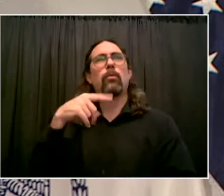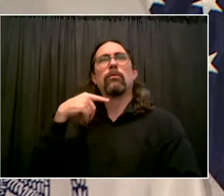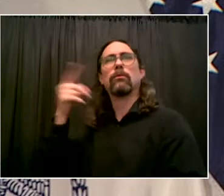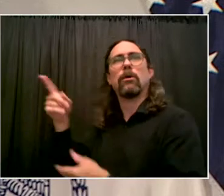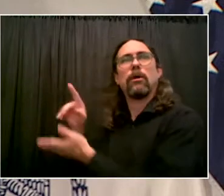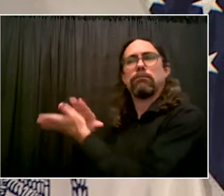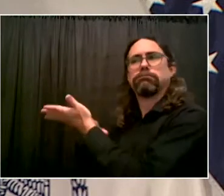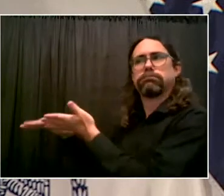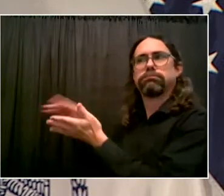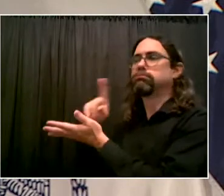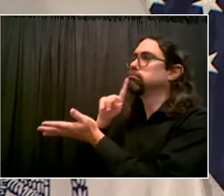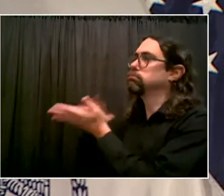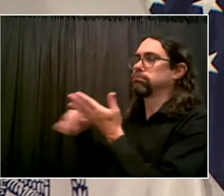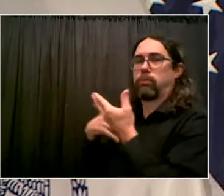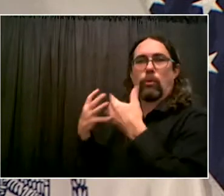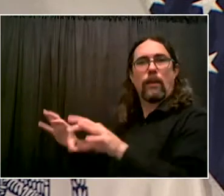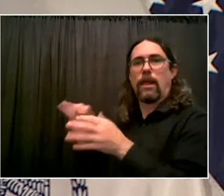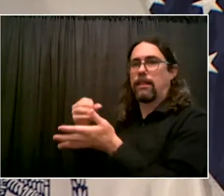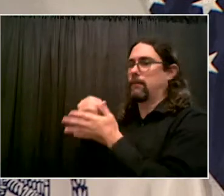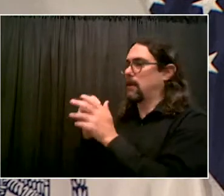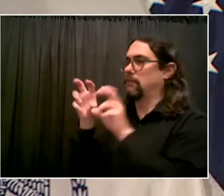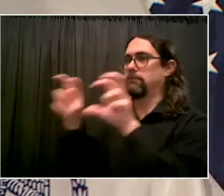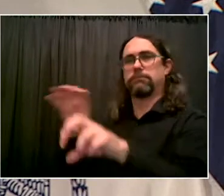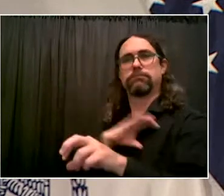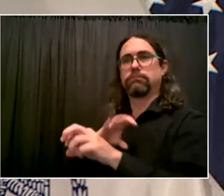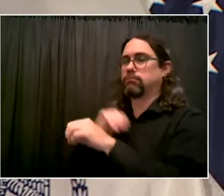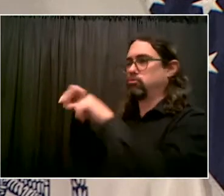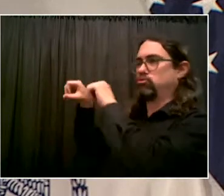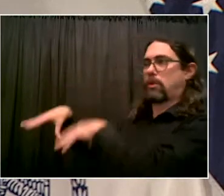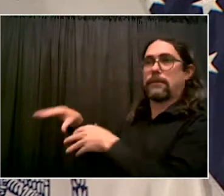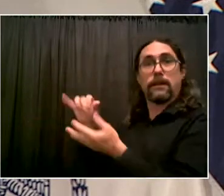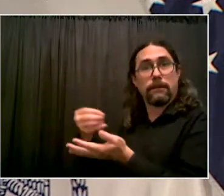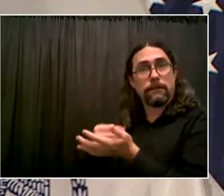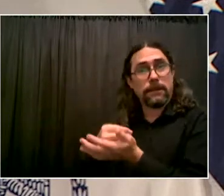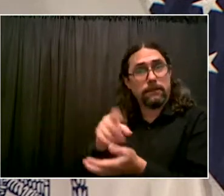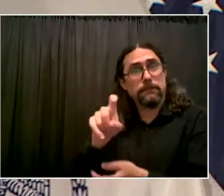HIM THAT YOU'RE NOT DOING ENOUGH TO BE FIVE POLICE RESPONSE TO THE RECENT